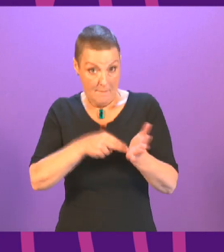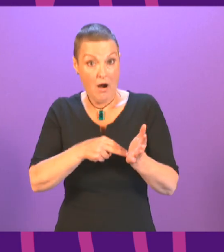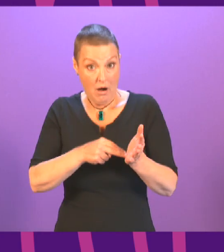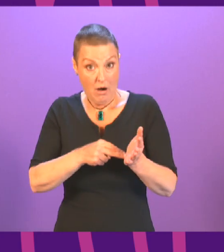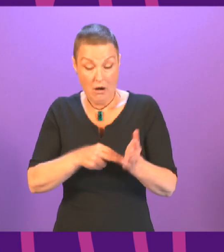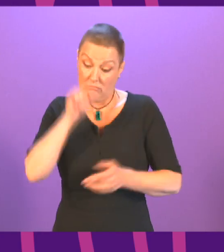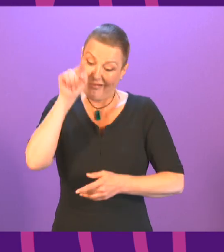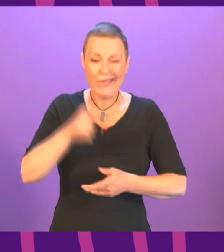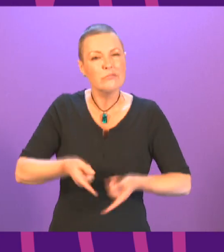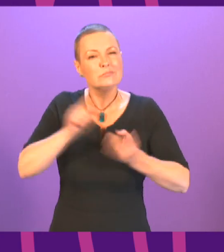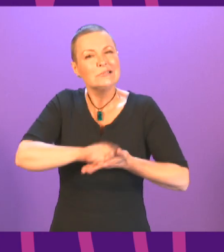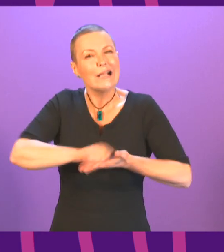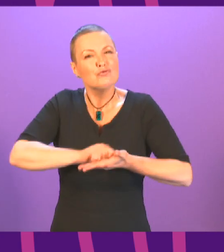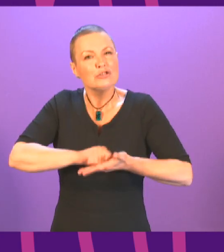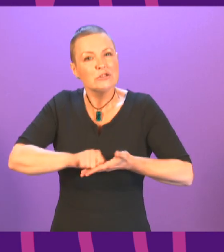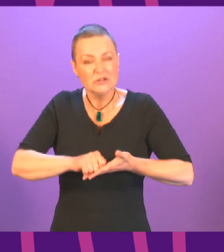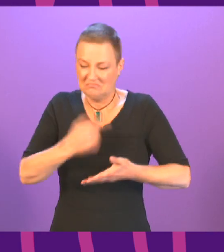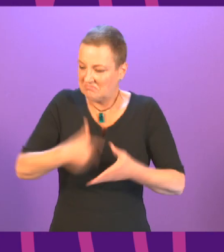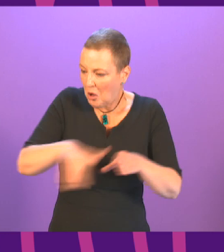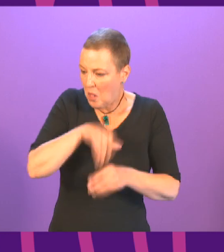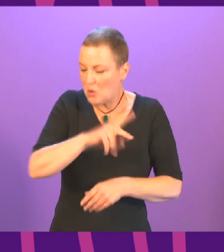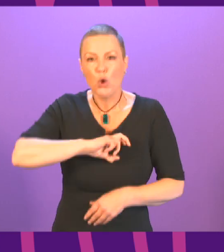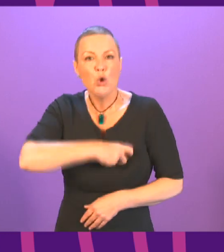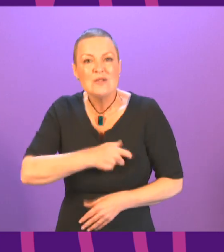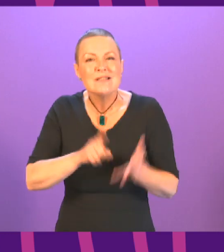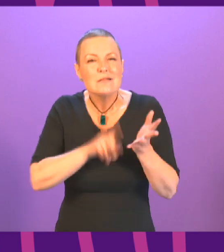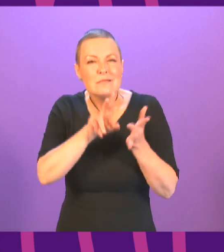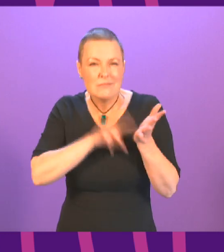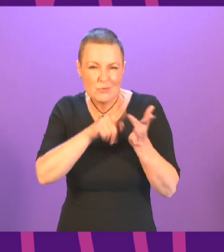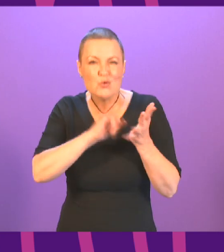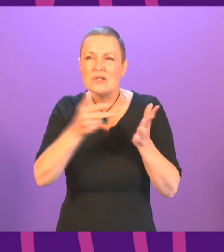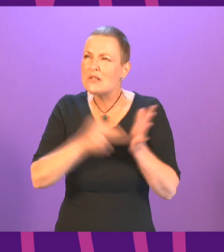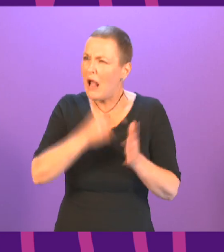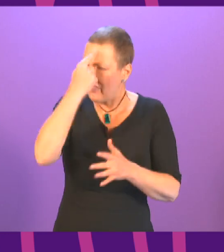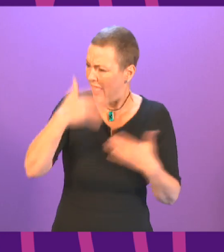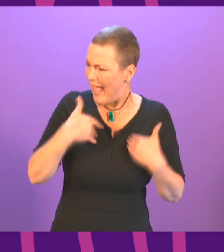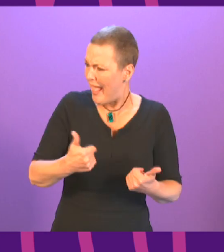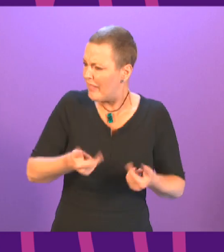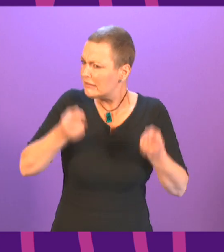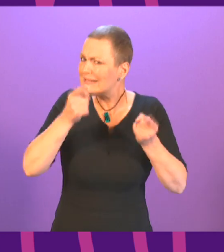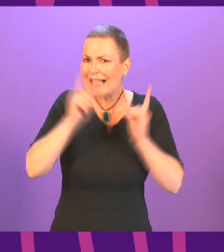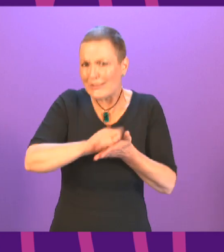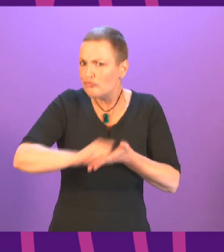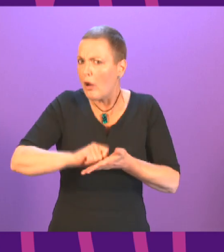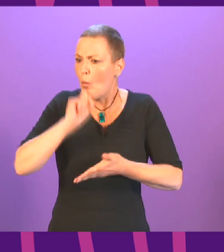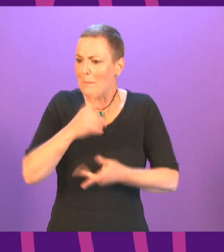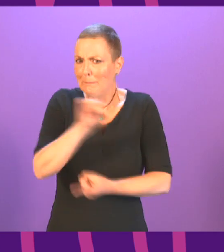on the STAC secretariat side include Unison. I think that the health secretary will meet